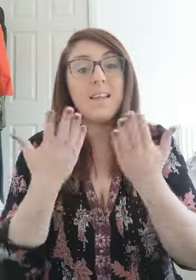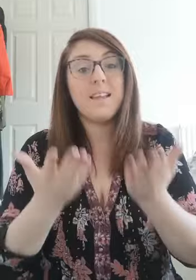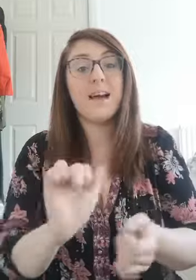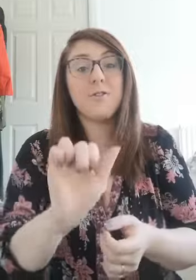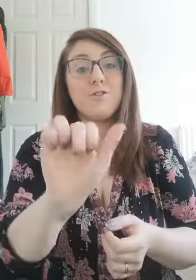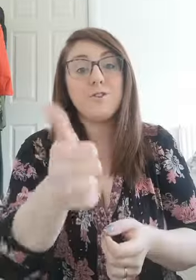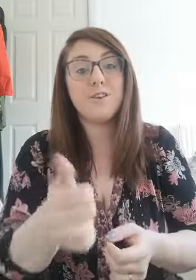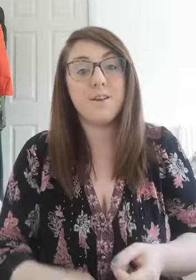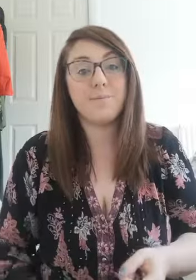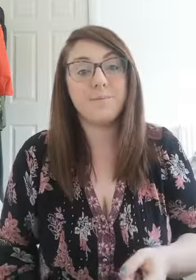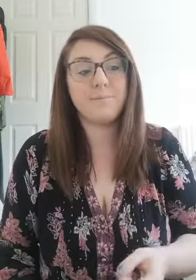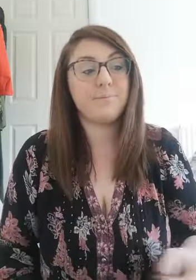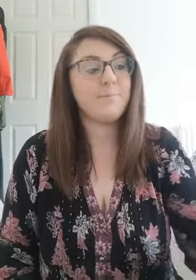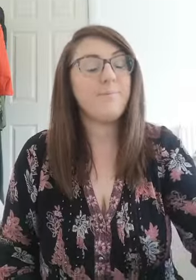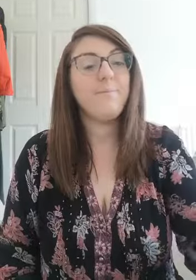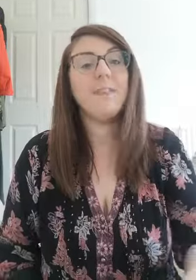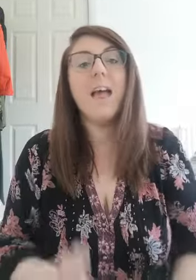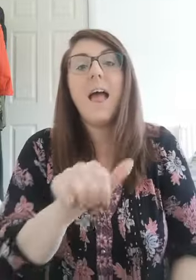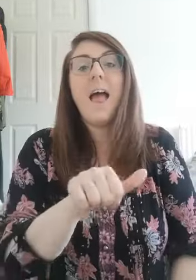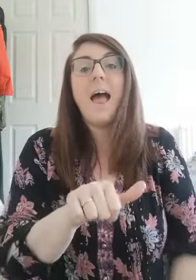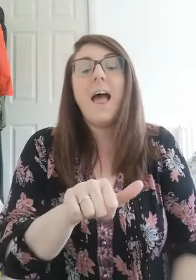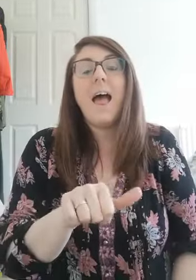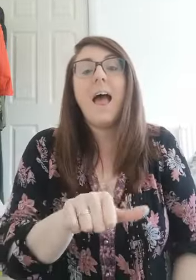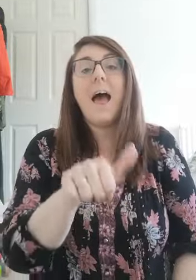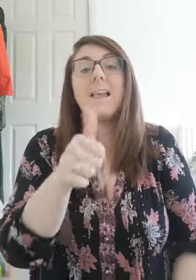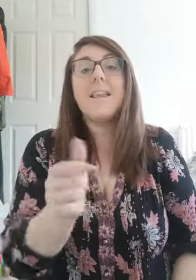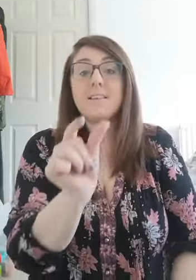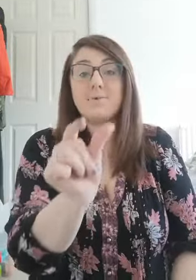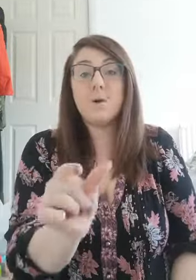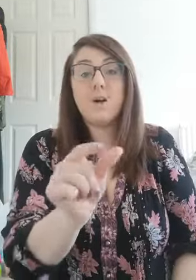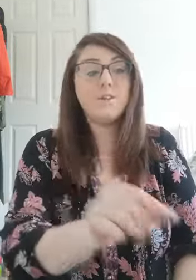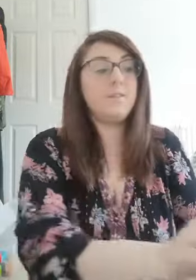Now it's your turn. Our next word.